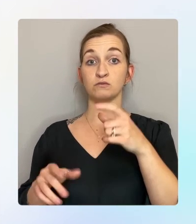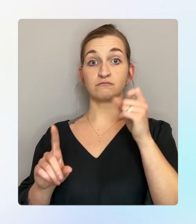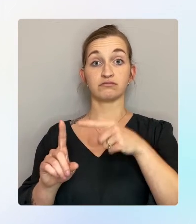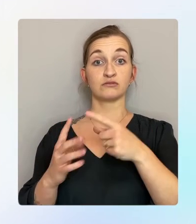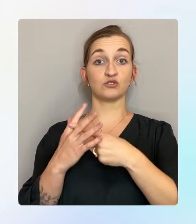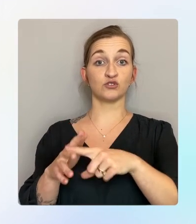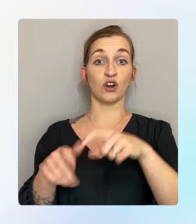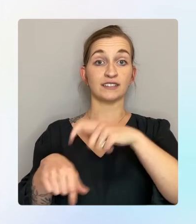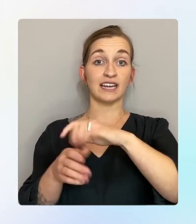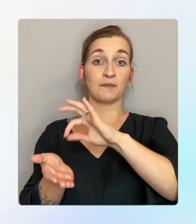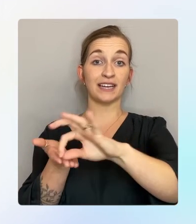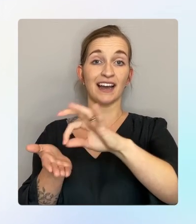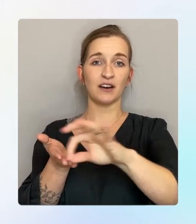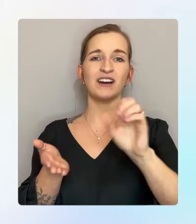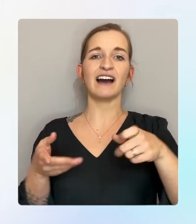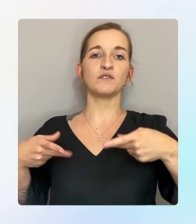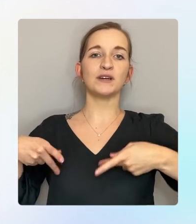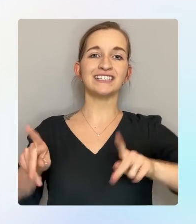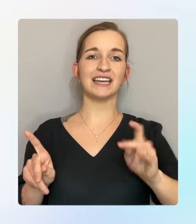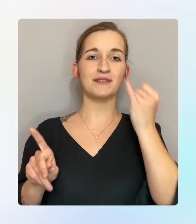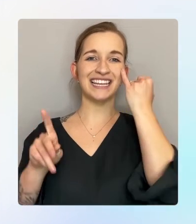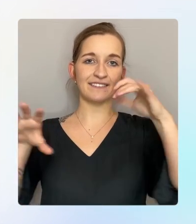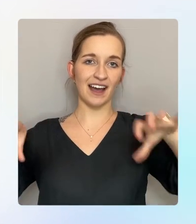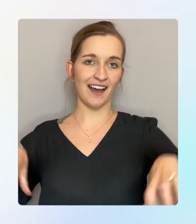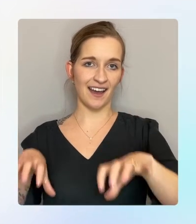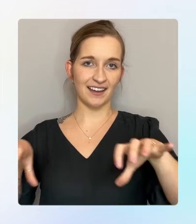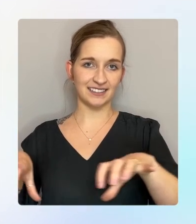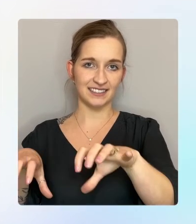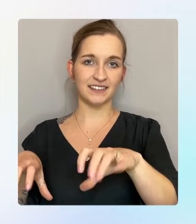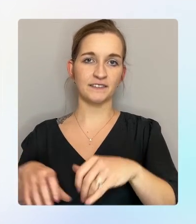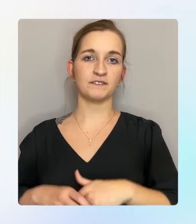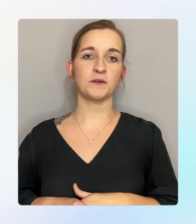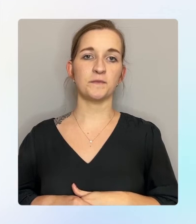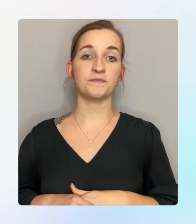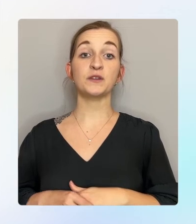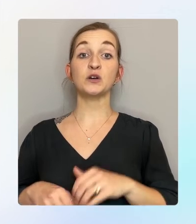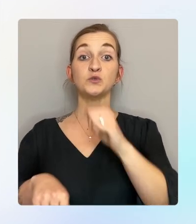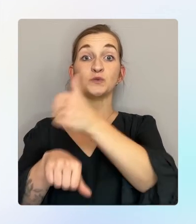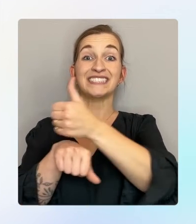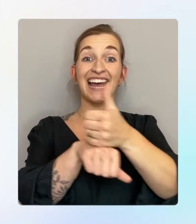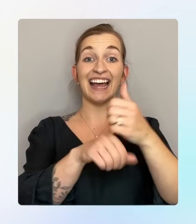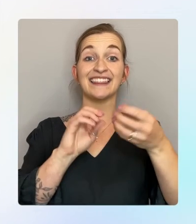To make the timer count, we have to enable it if the state is active. Then to set timer digits,